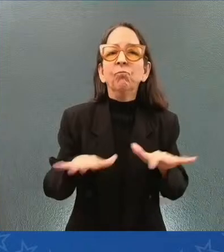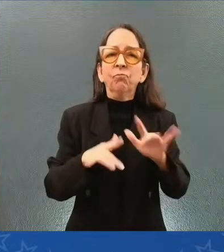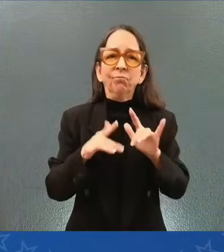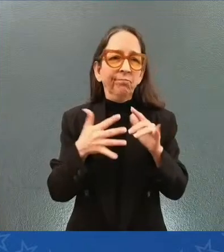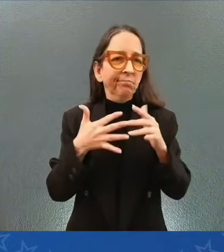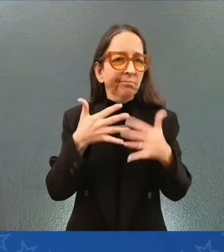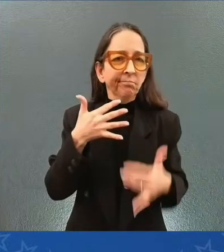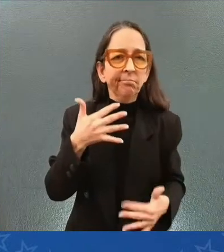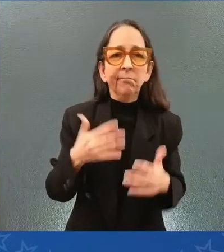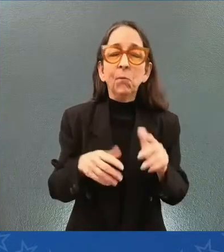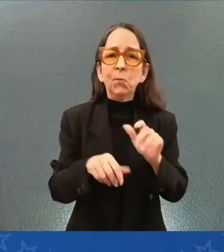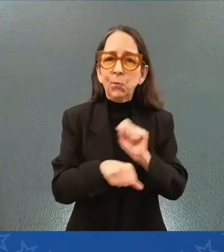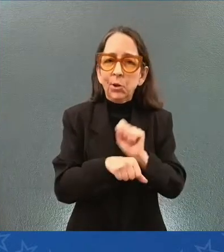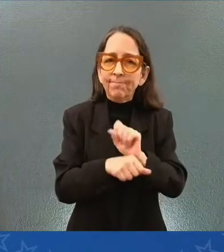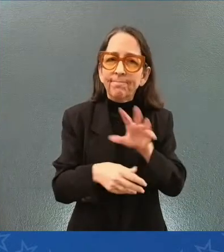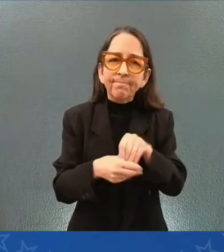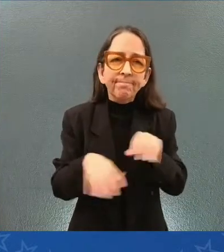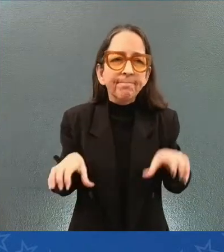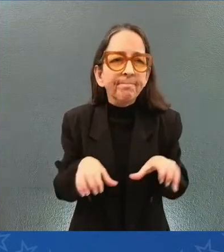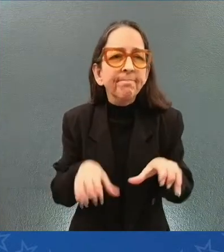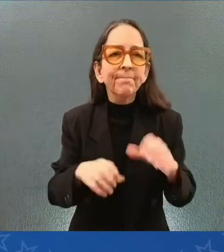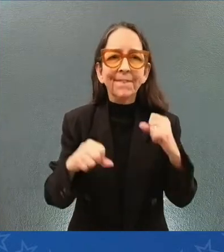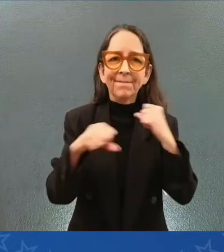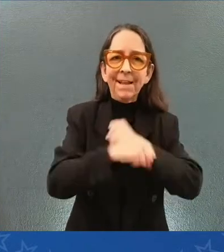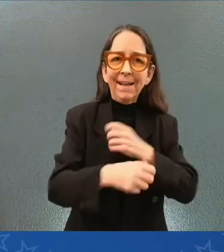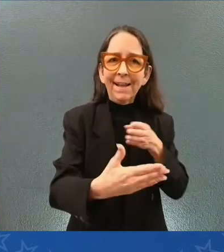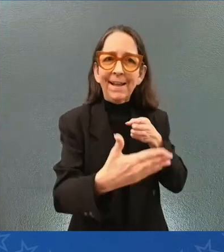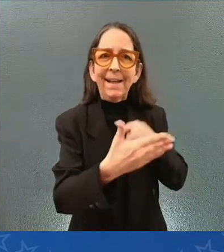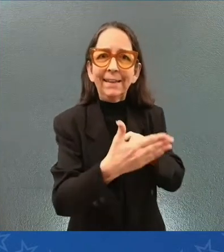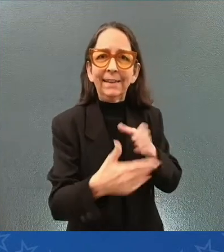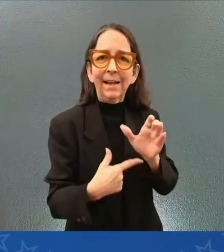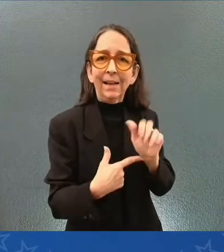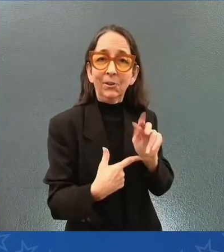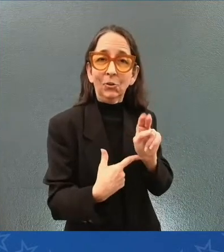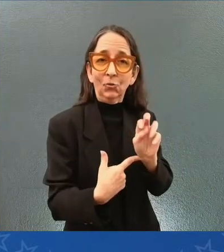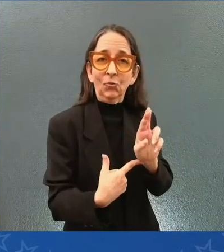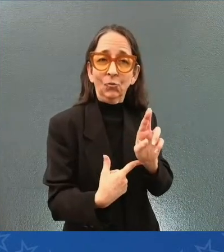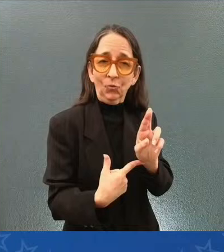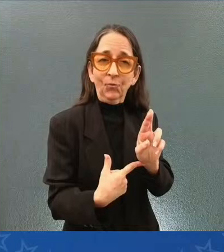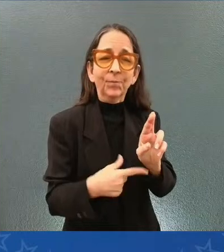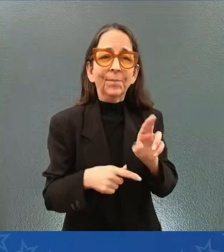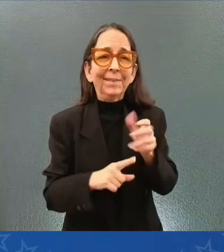Classic yet creative, timeless yet innovative, Ralph Lauren reminds us of our distinct style